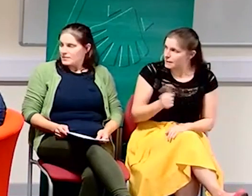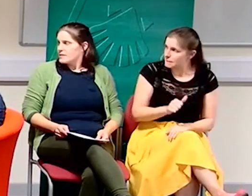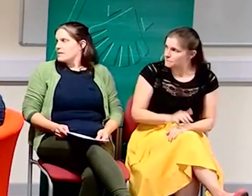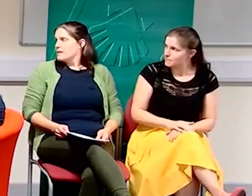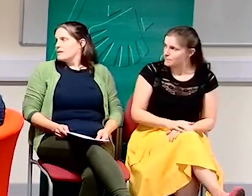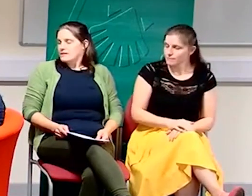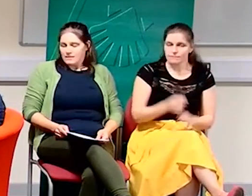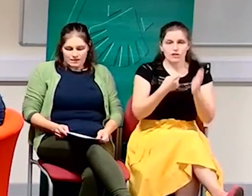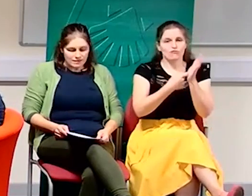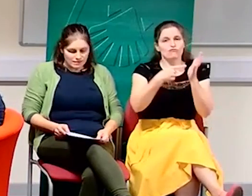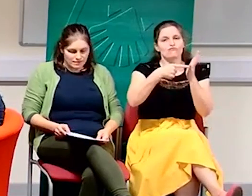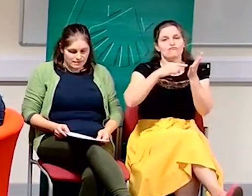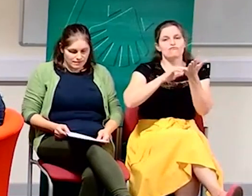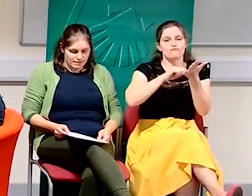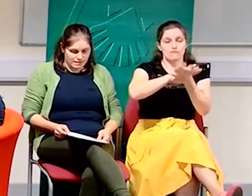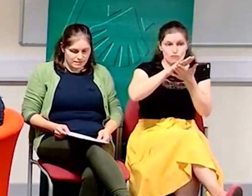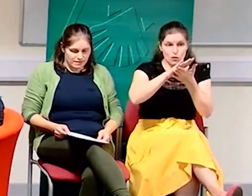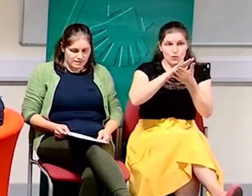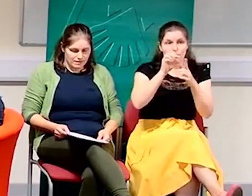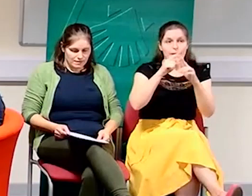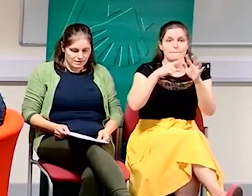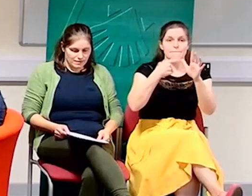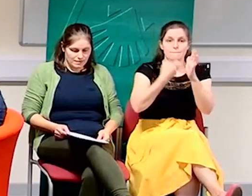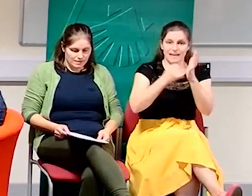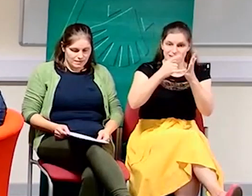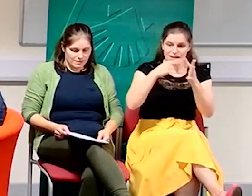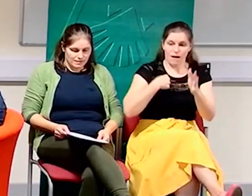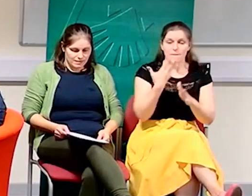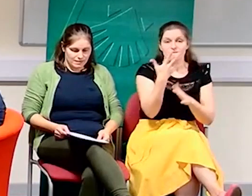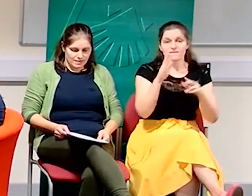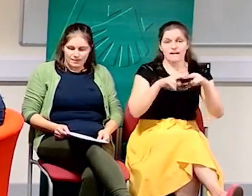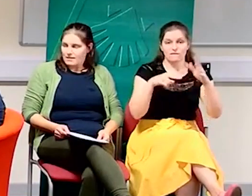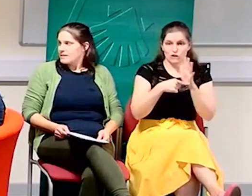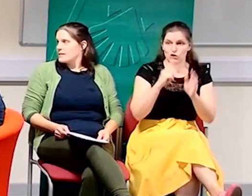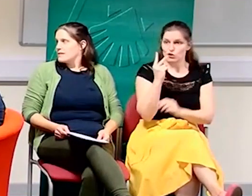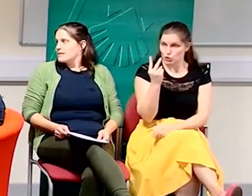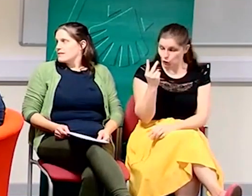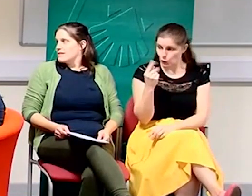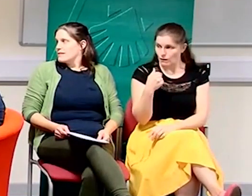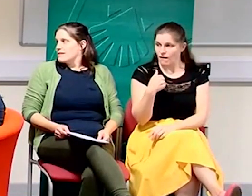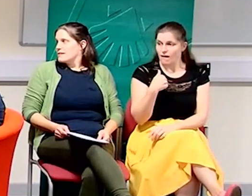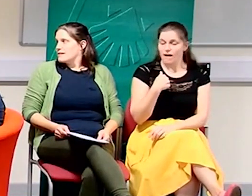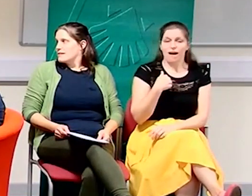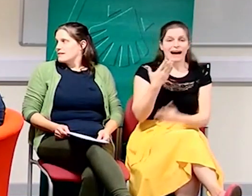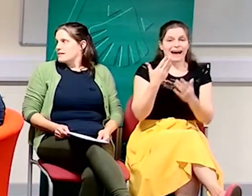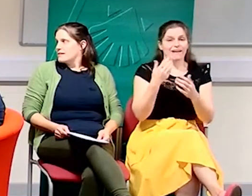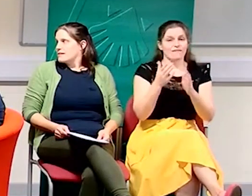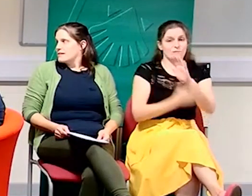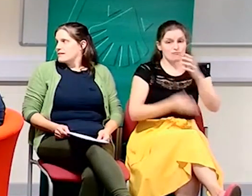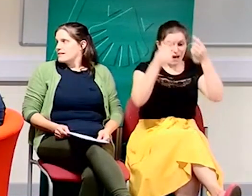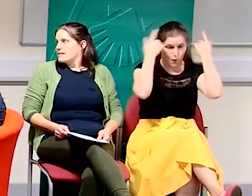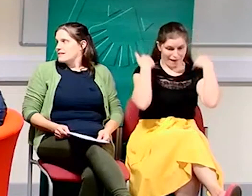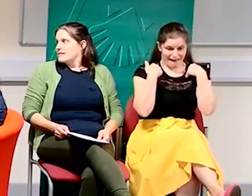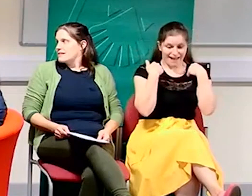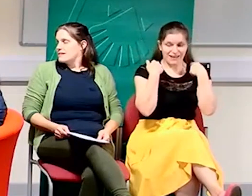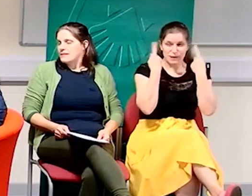I'm Ruth Pearse um I'm 5'2 um I have brown sort of curly hair I've changed over the years um and